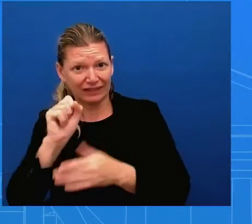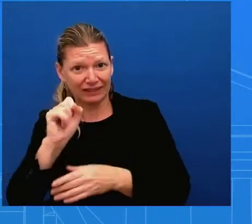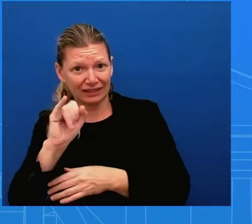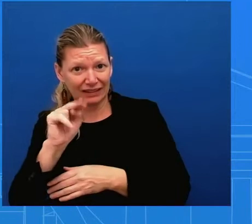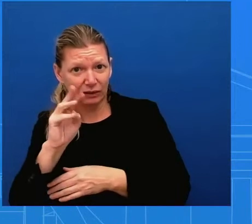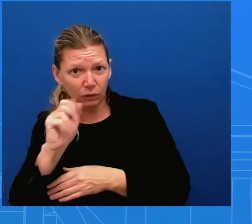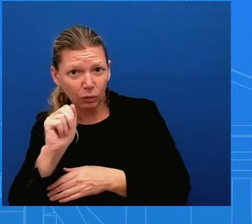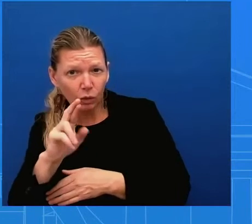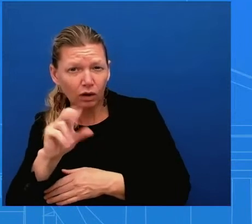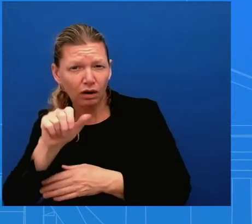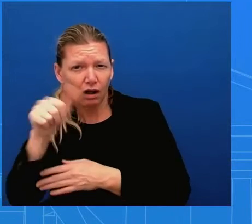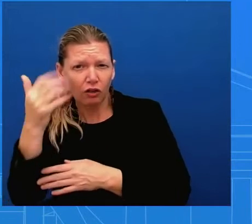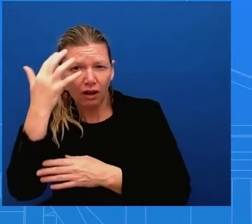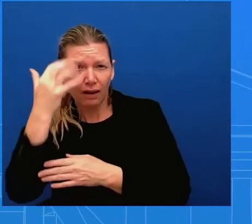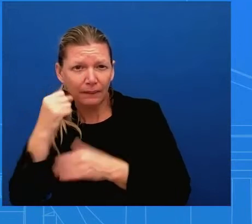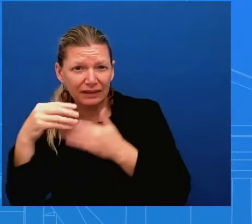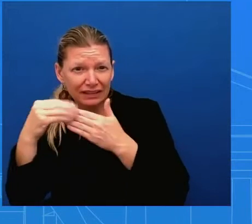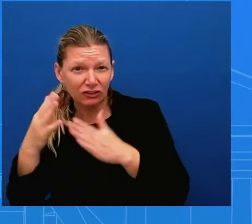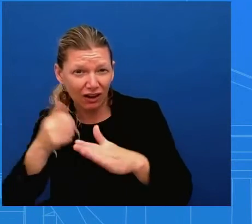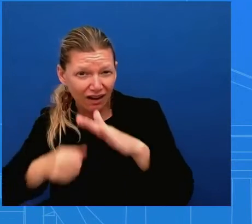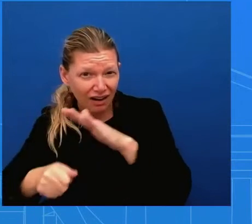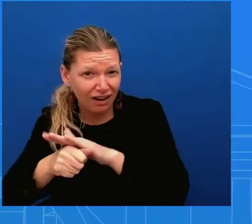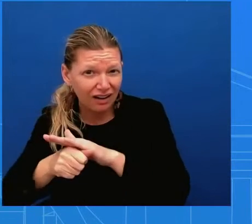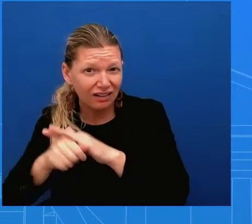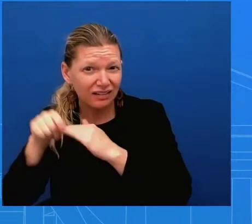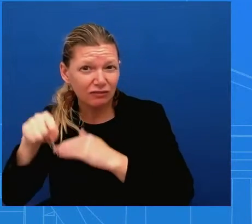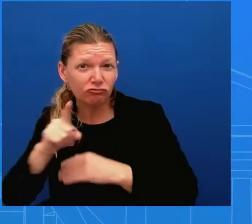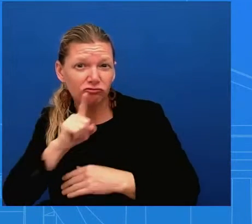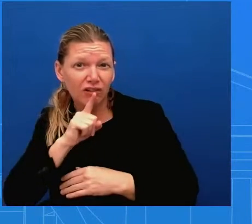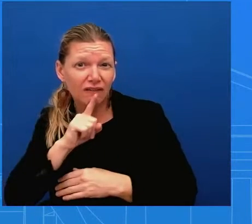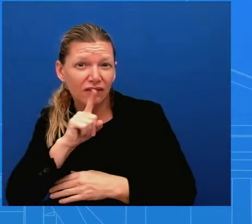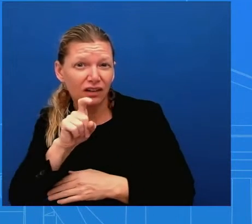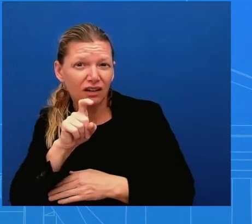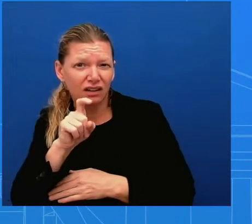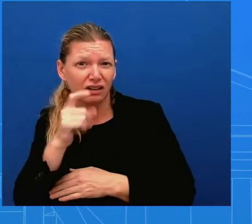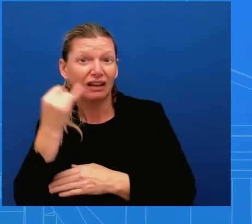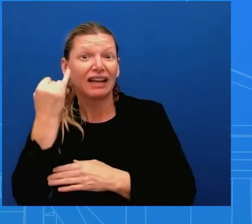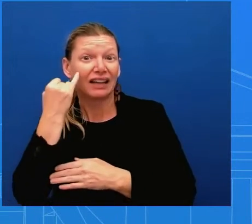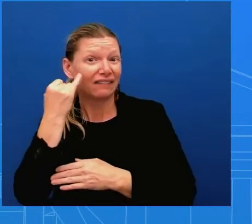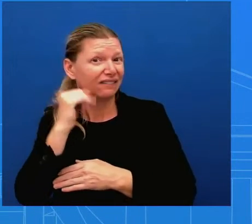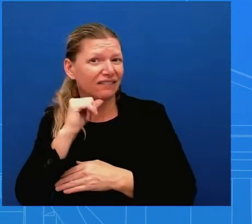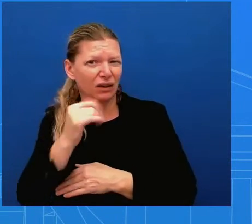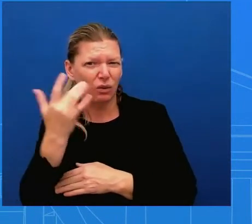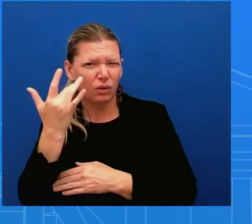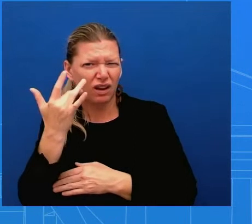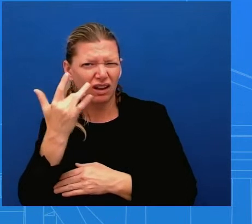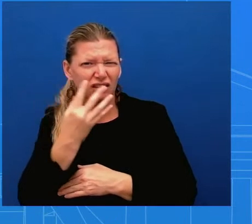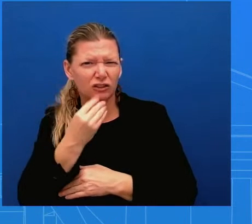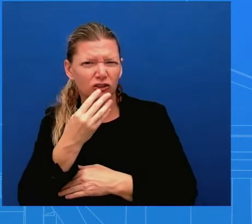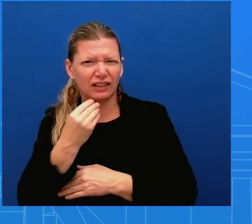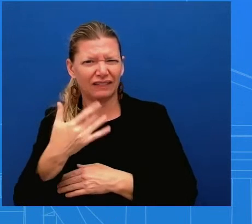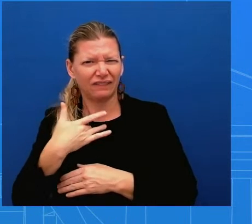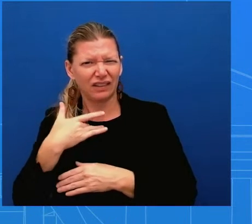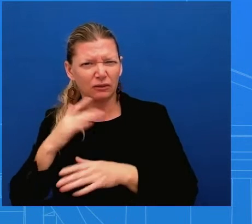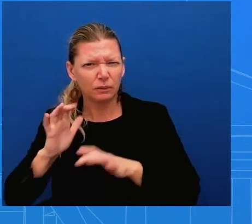What reasons are they giving you? Mr. Sullivan: Look, I've seen the public reporting on this both in Israeli press and in American press,